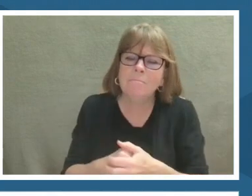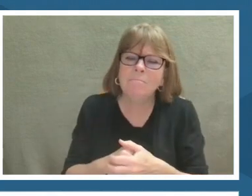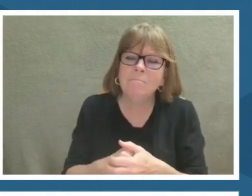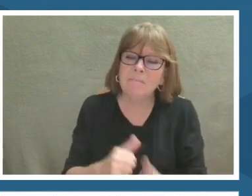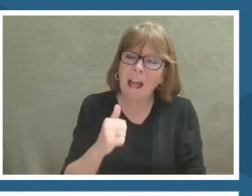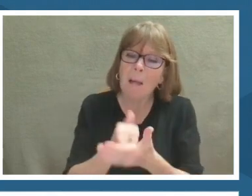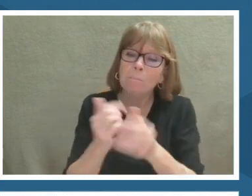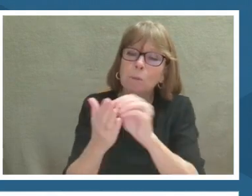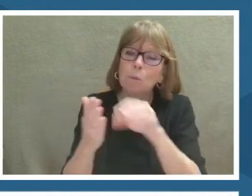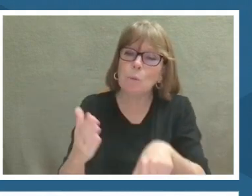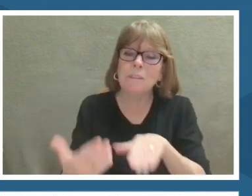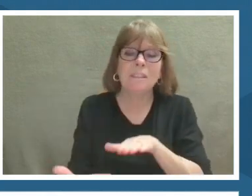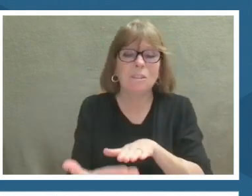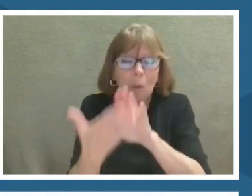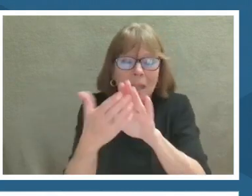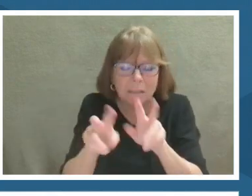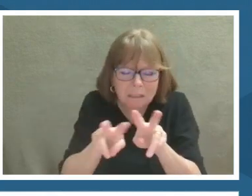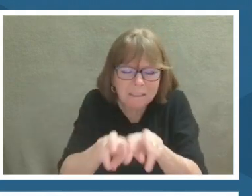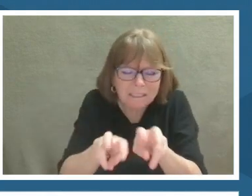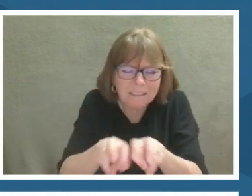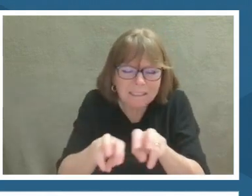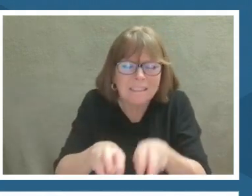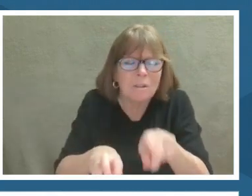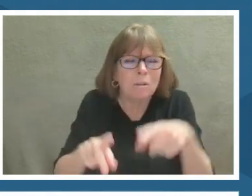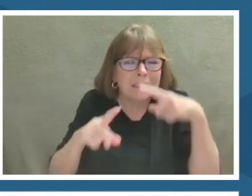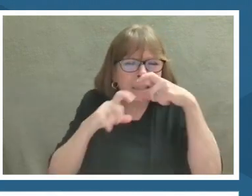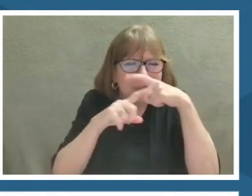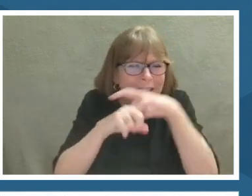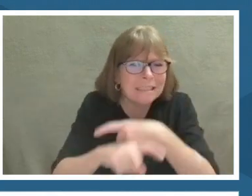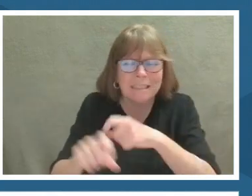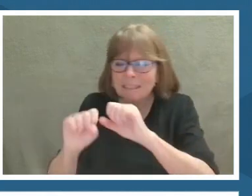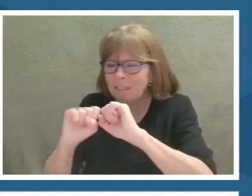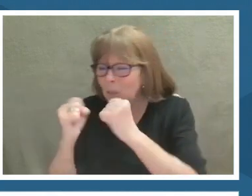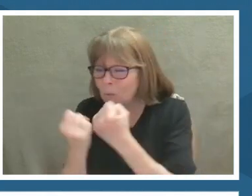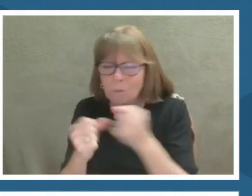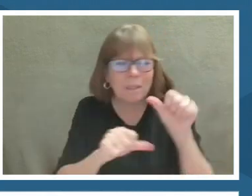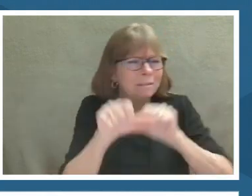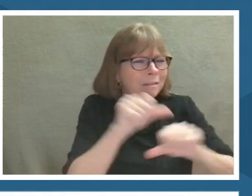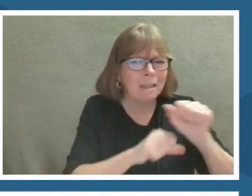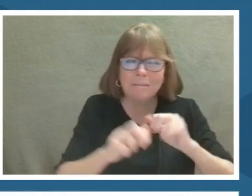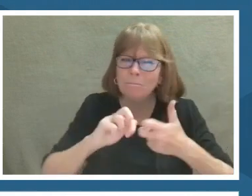complex socio-scientific issues